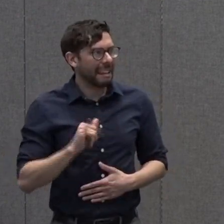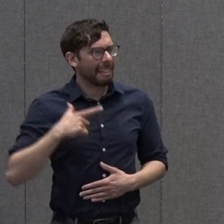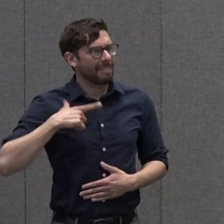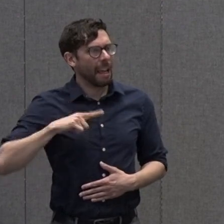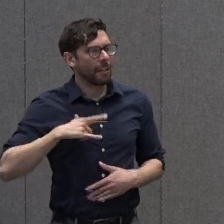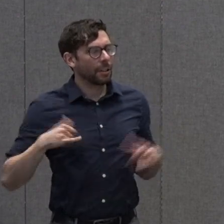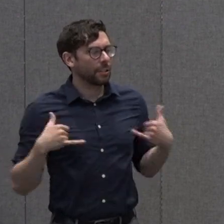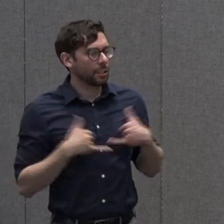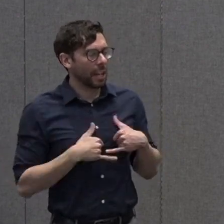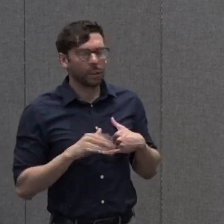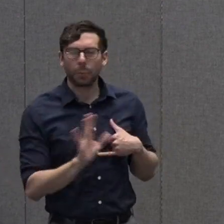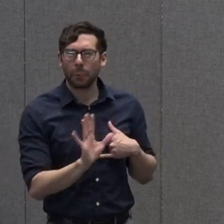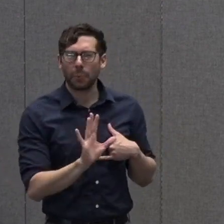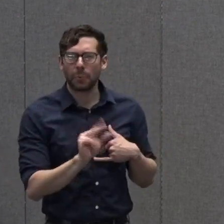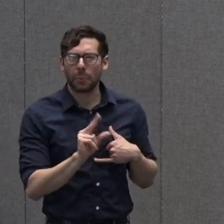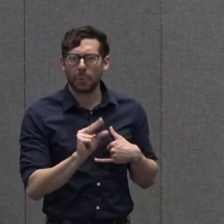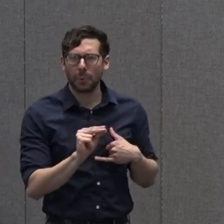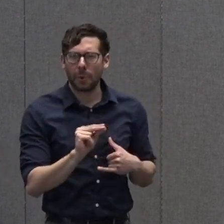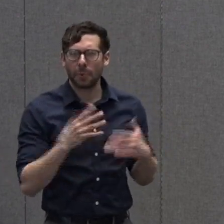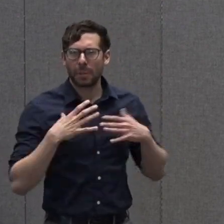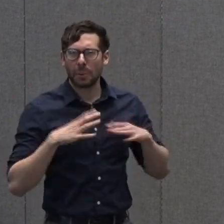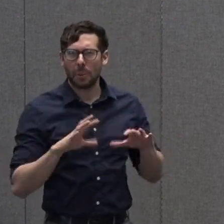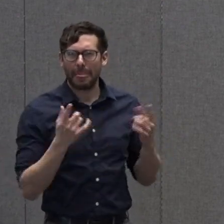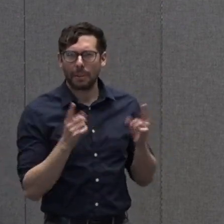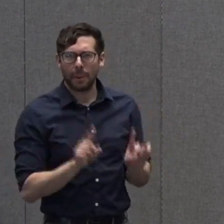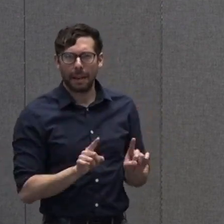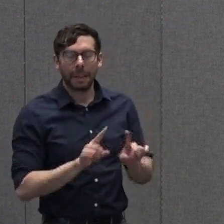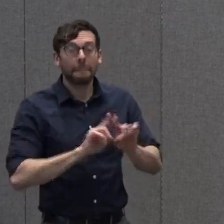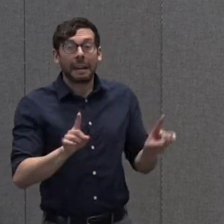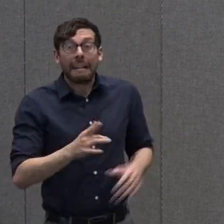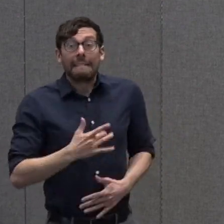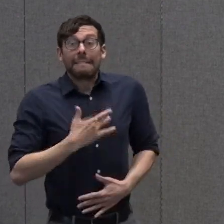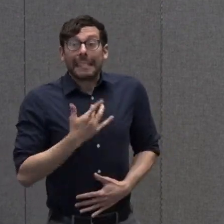No, we don't want that to happen, but she feels that way. Sorry kids.